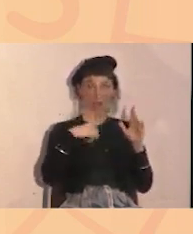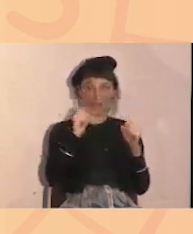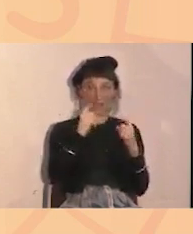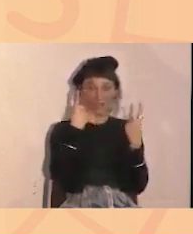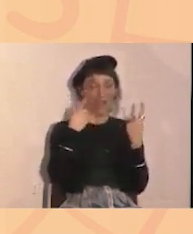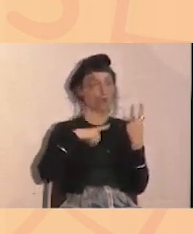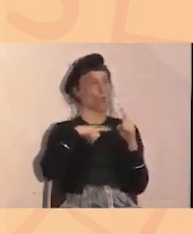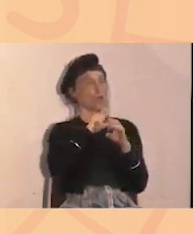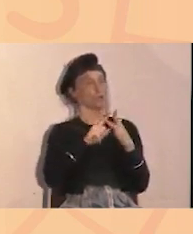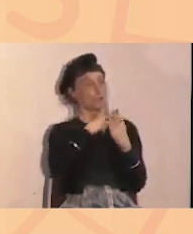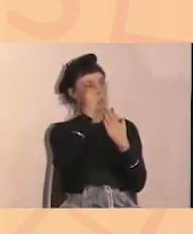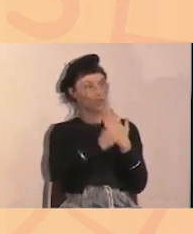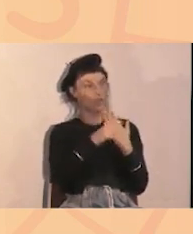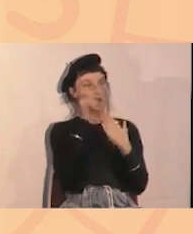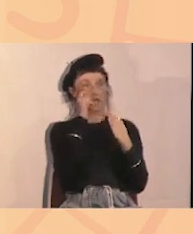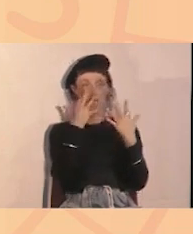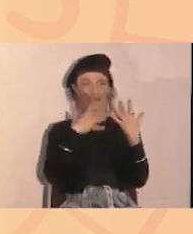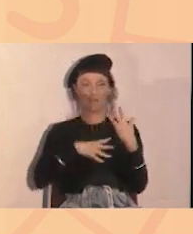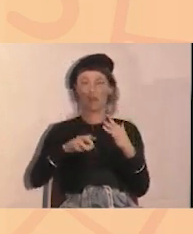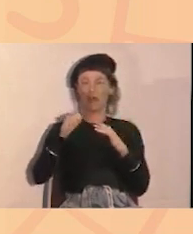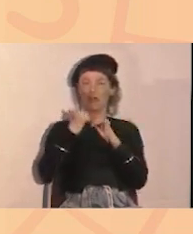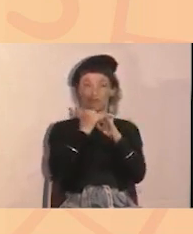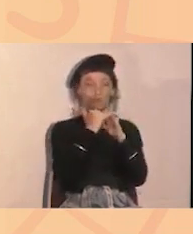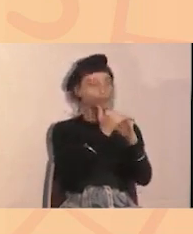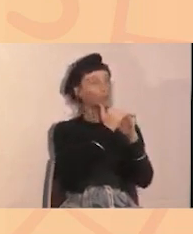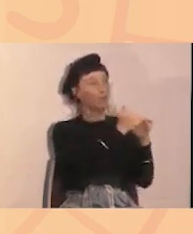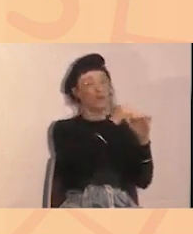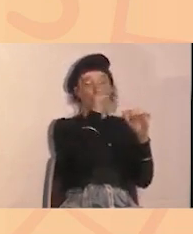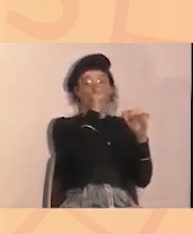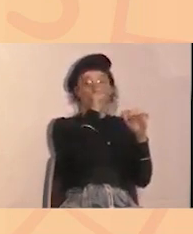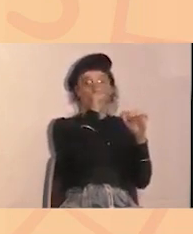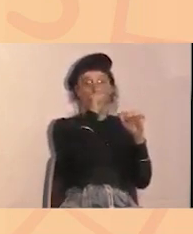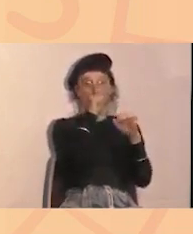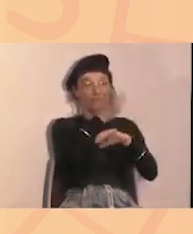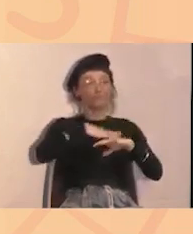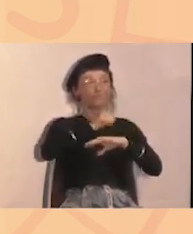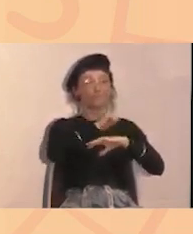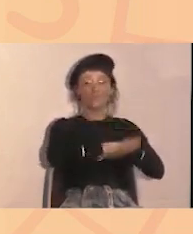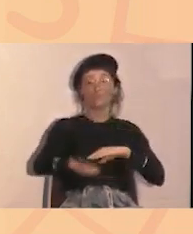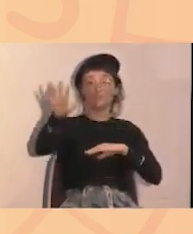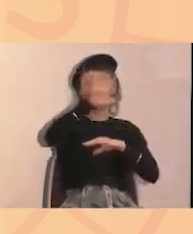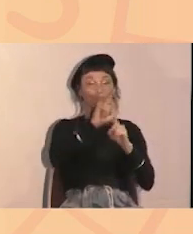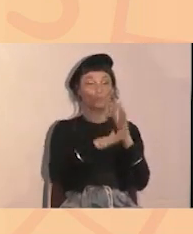And I know so many of my colleagues around the country are working on projects which are just as incredible. So, I wanted to acknowledge all of you